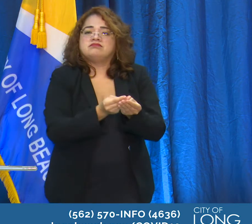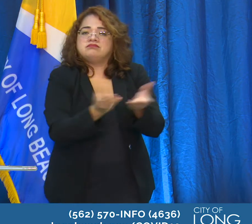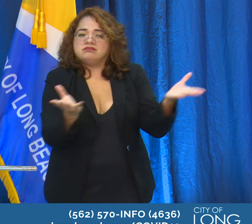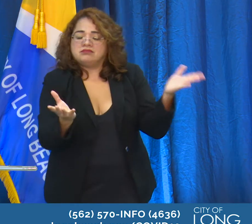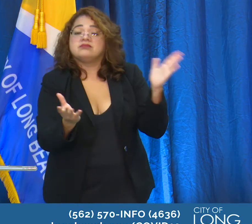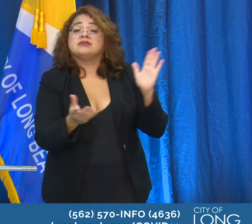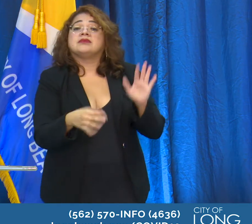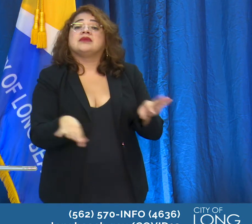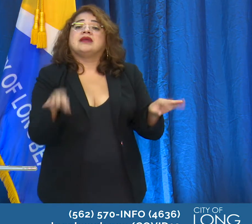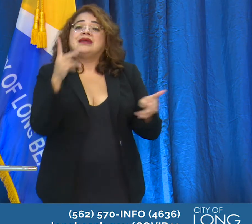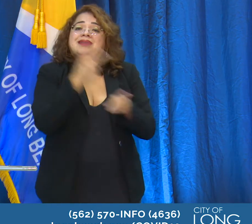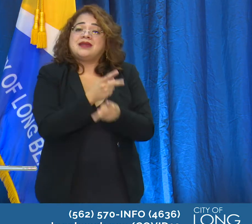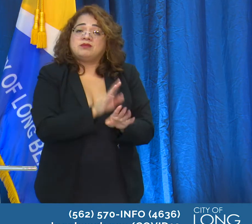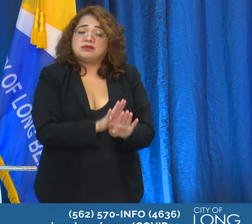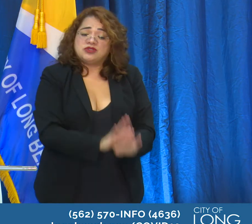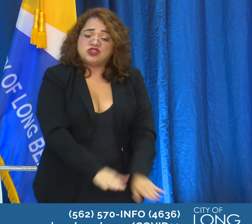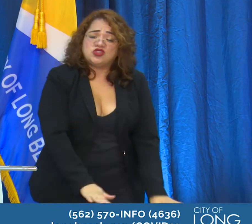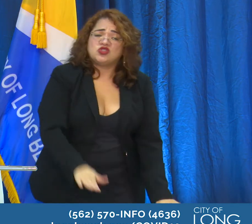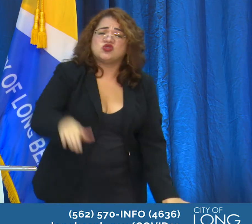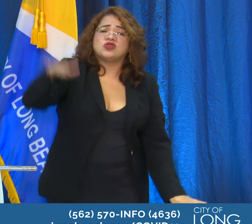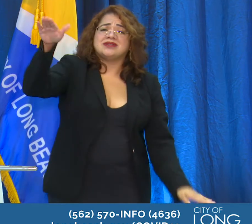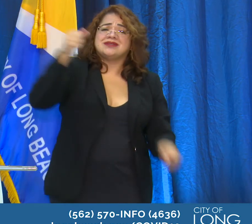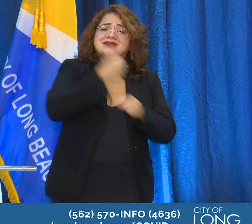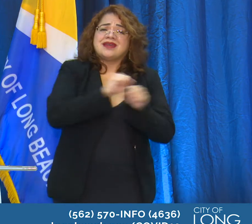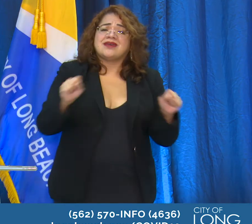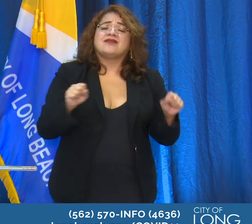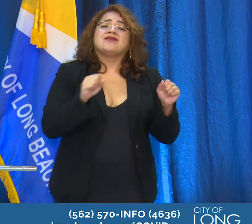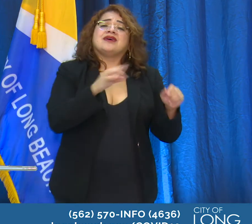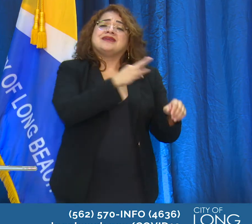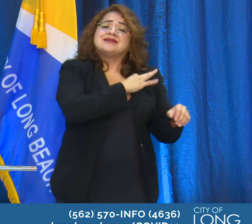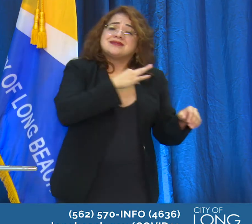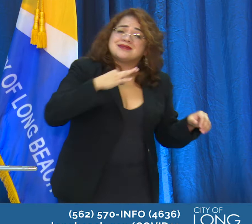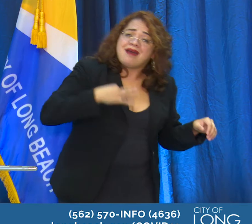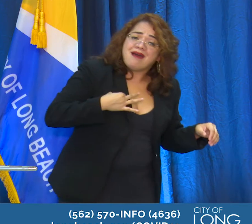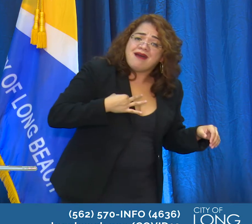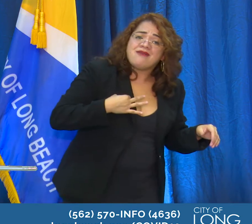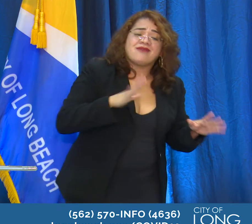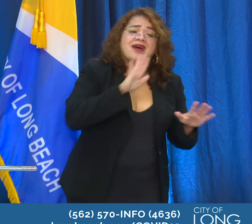to keep our teachers, staff, and families of our students safe as much as possible.